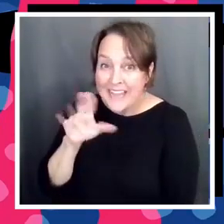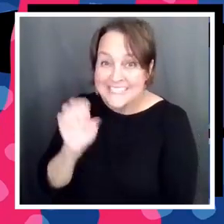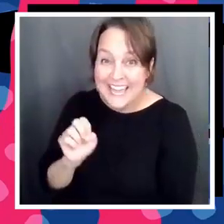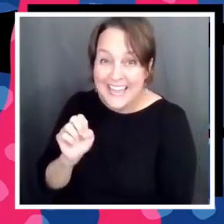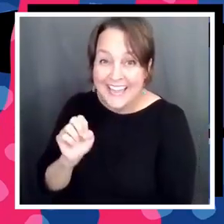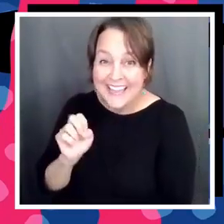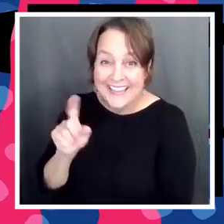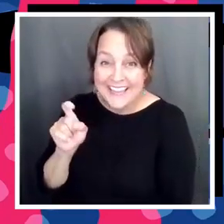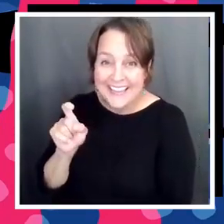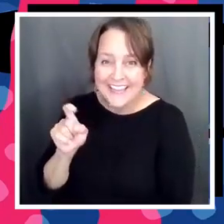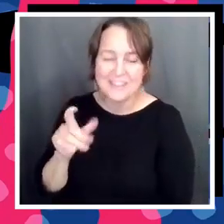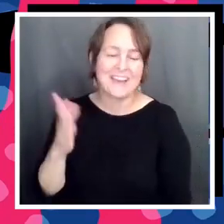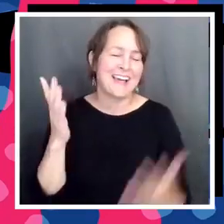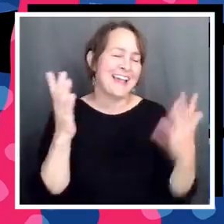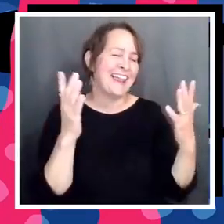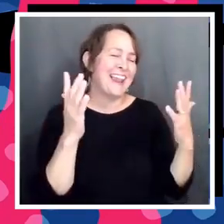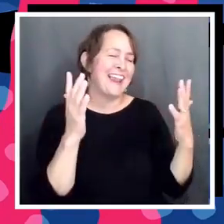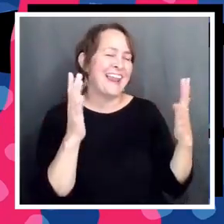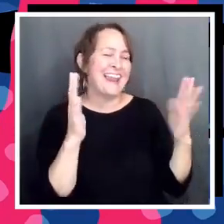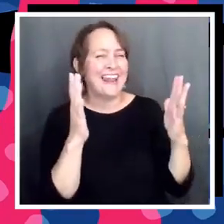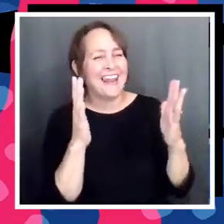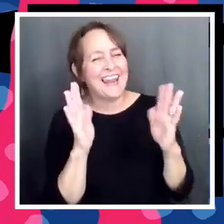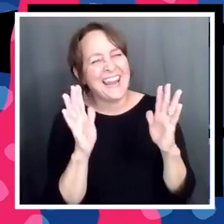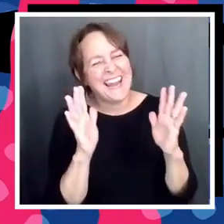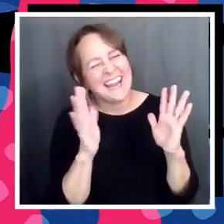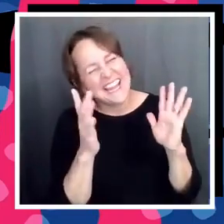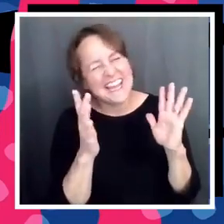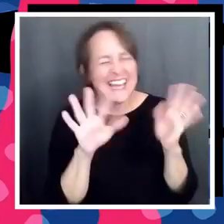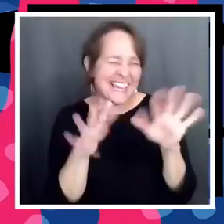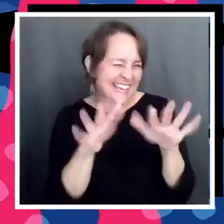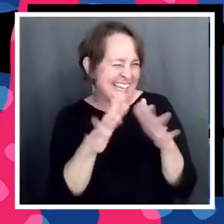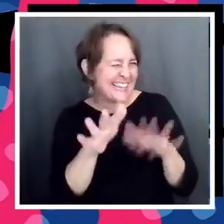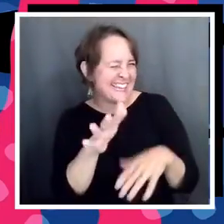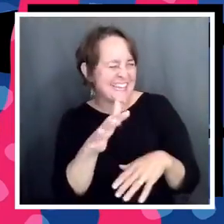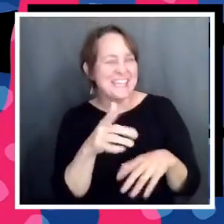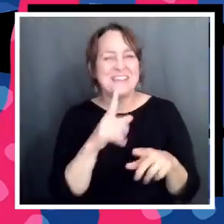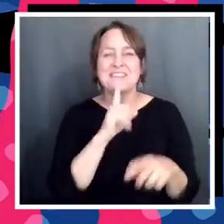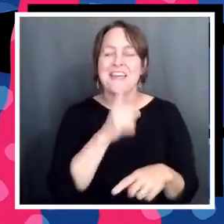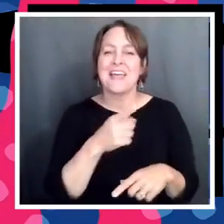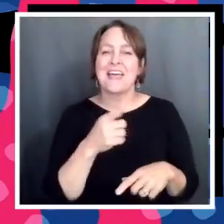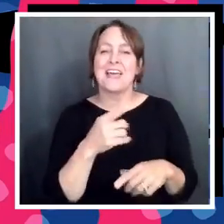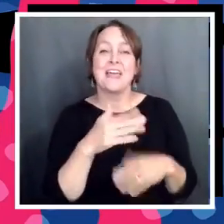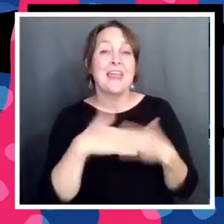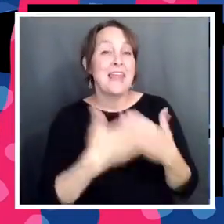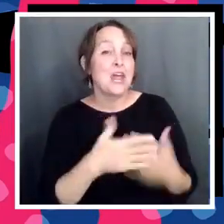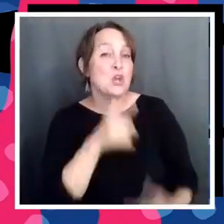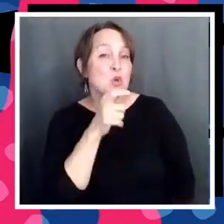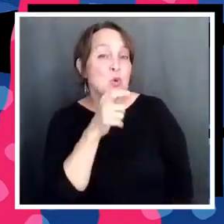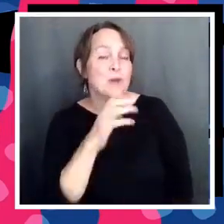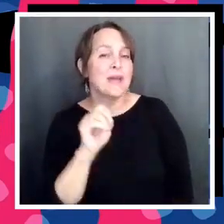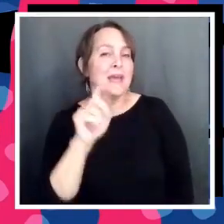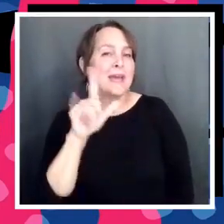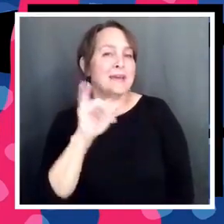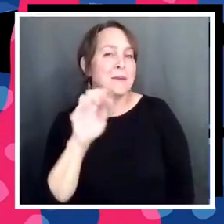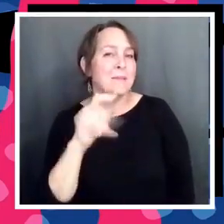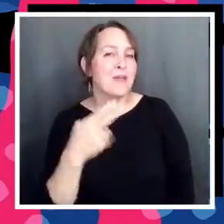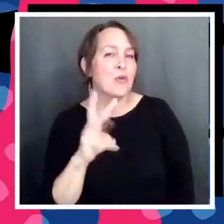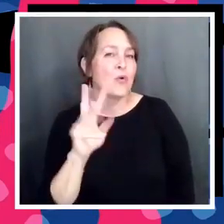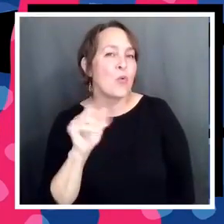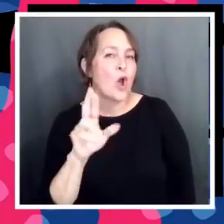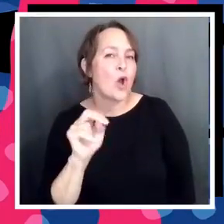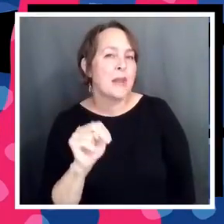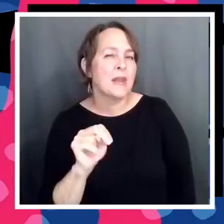ARE YOU READY?